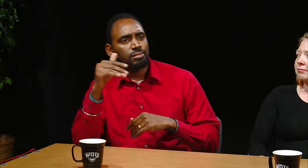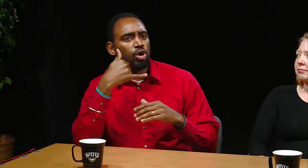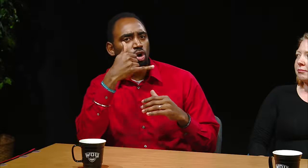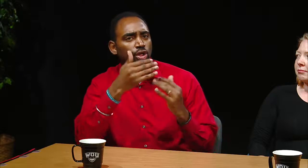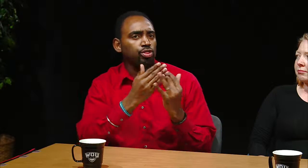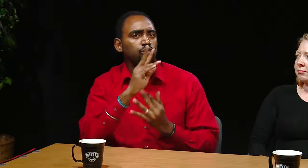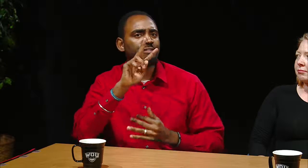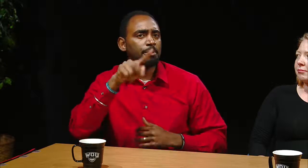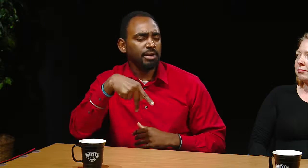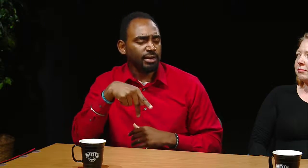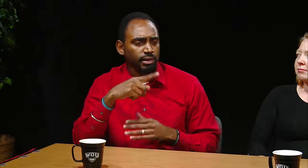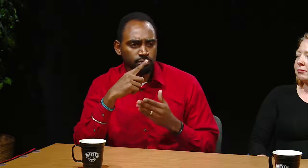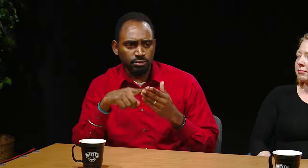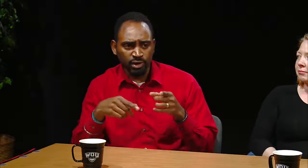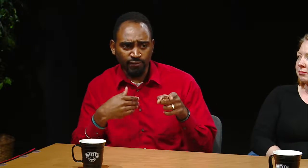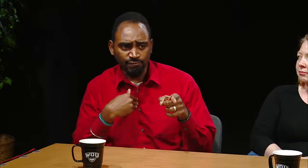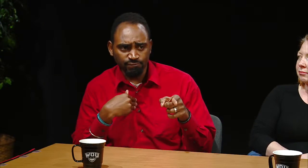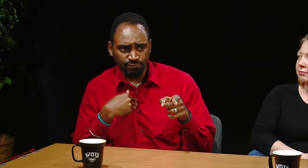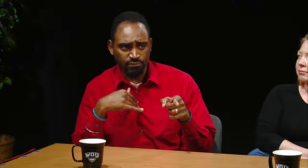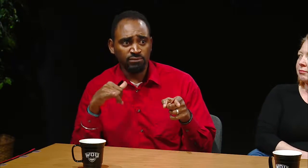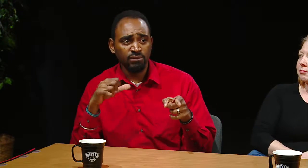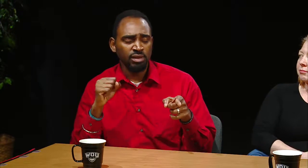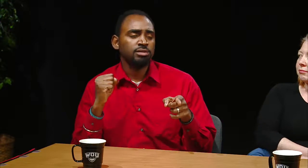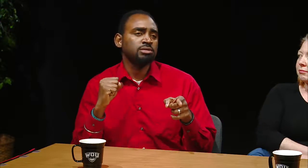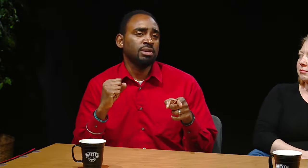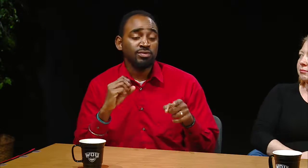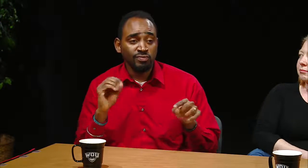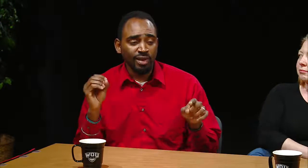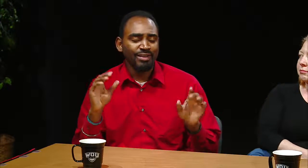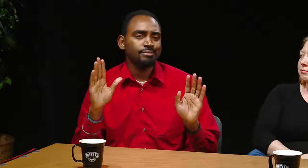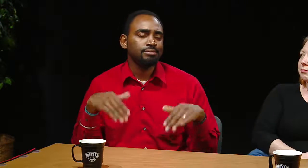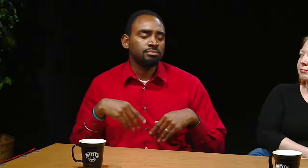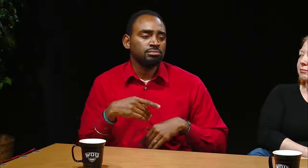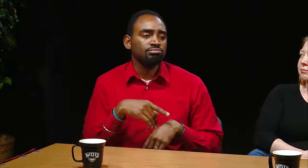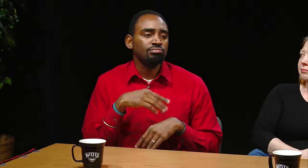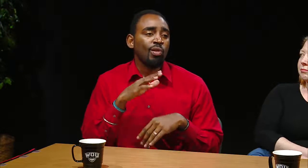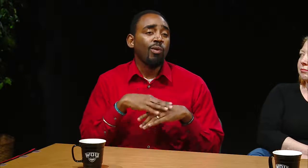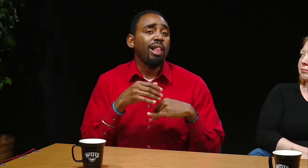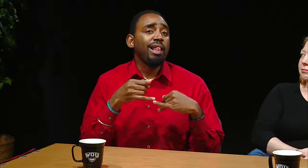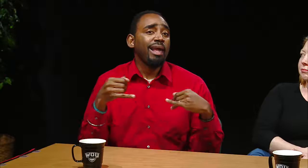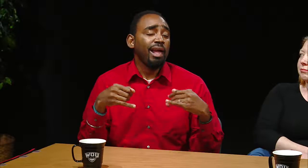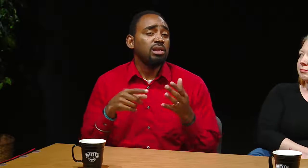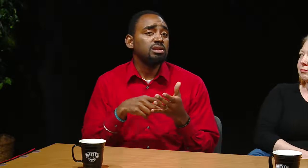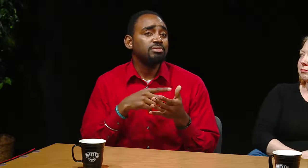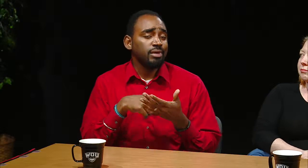to talk about the kind of children that we wanted to adopt. And so -- because my partner is deaf